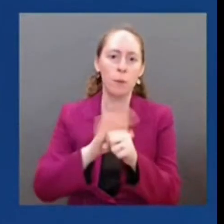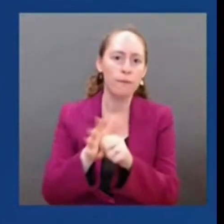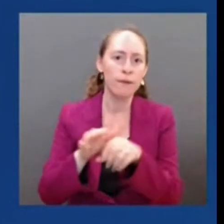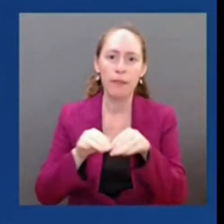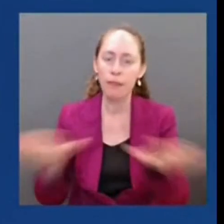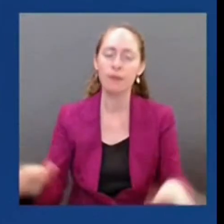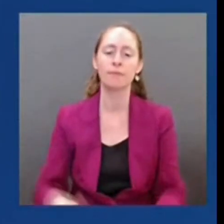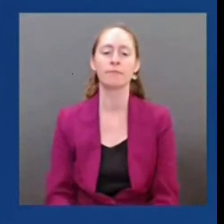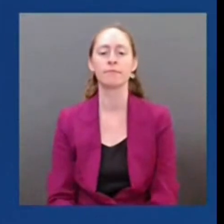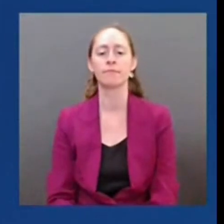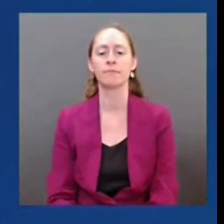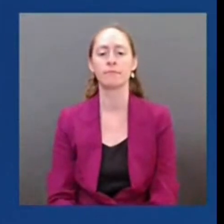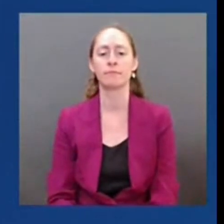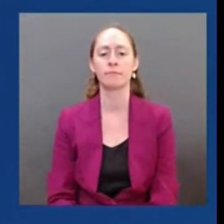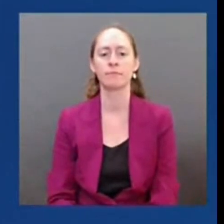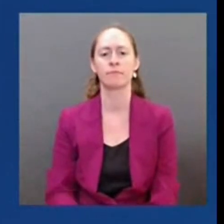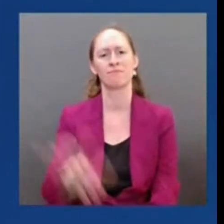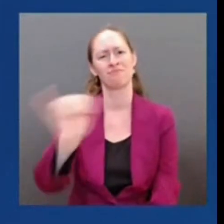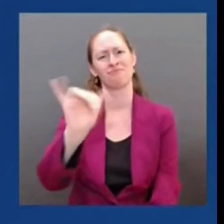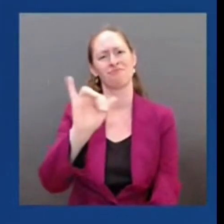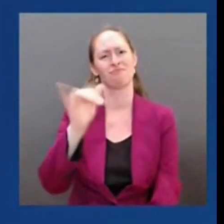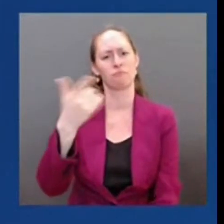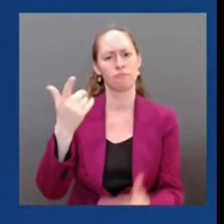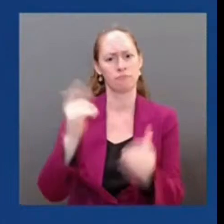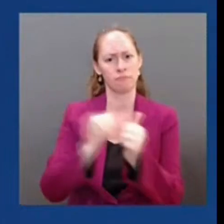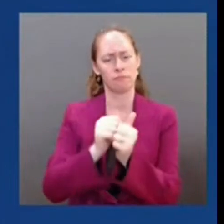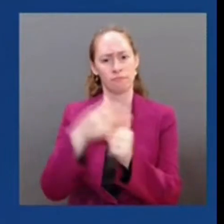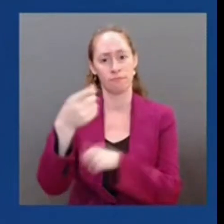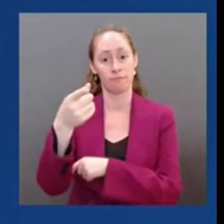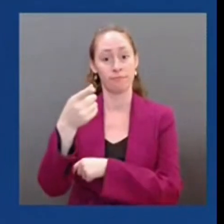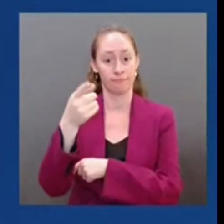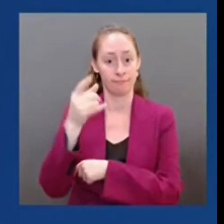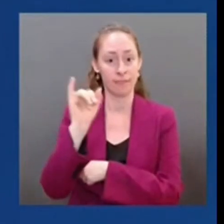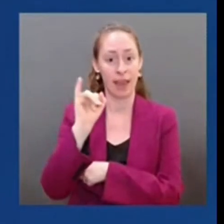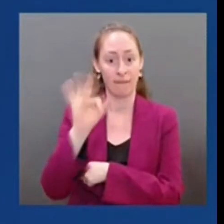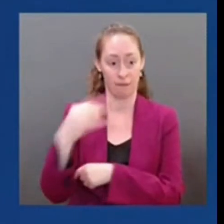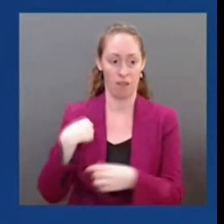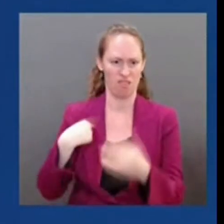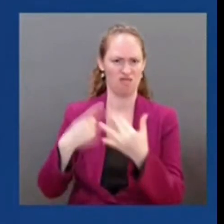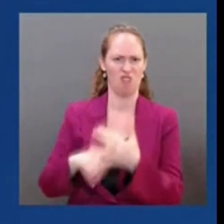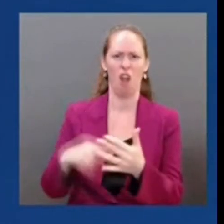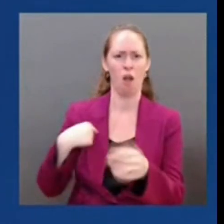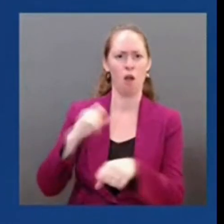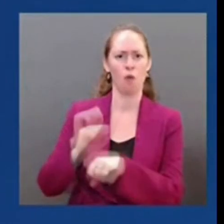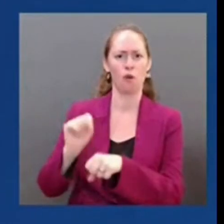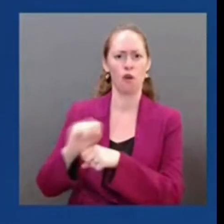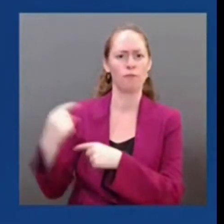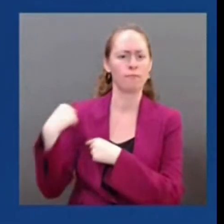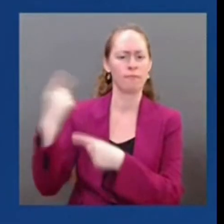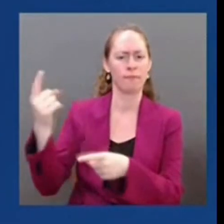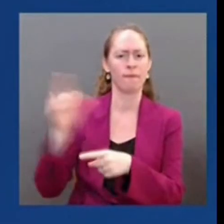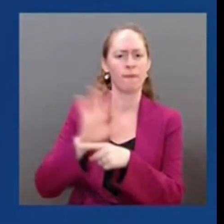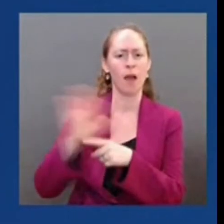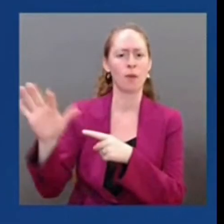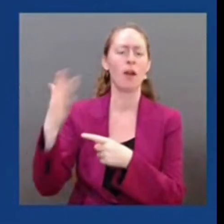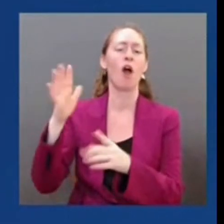OF GETTING INFECTIONS DOWN.